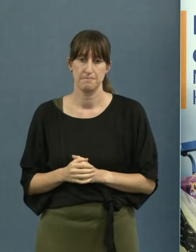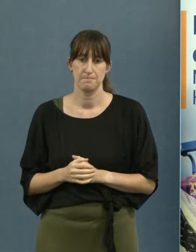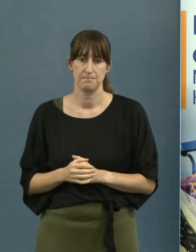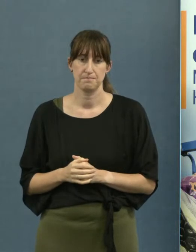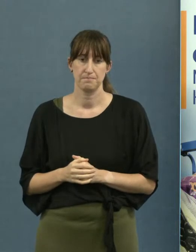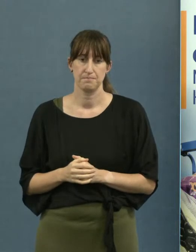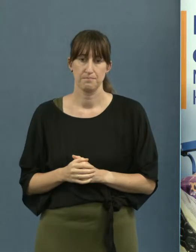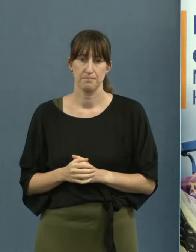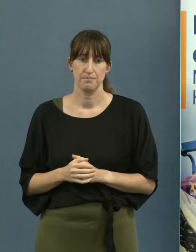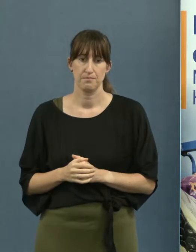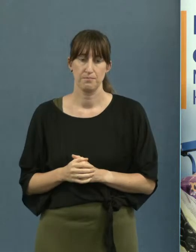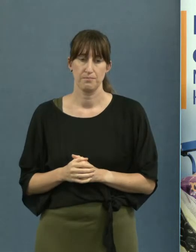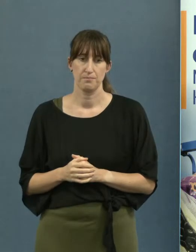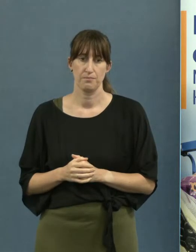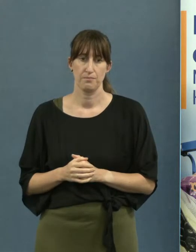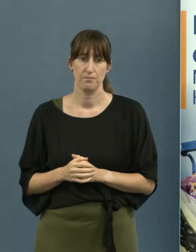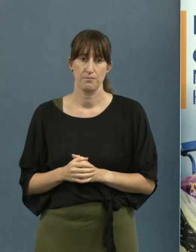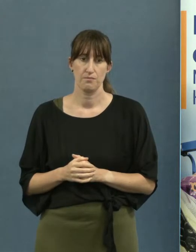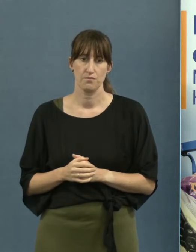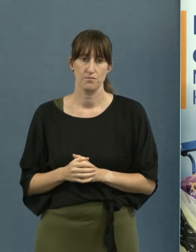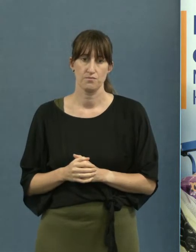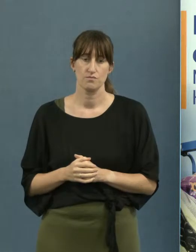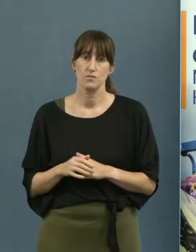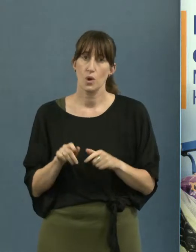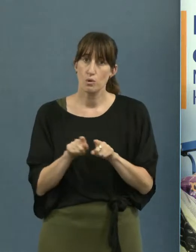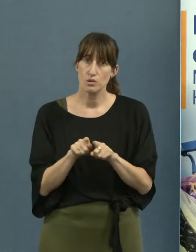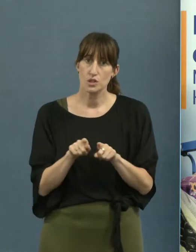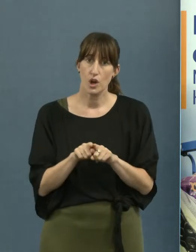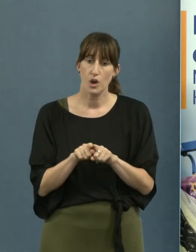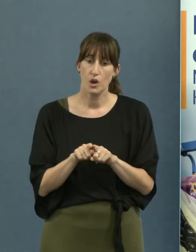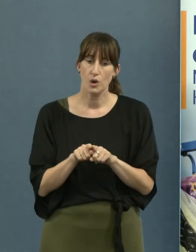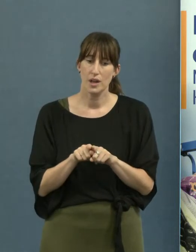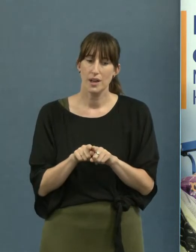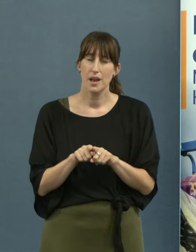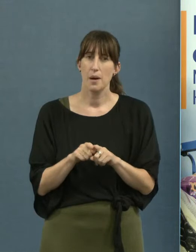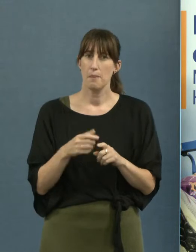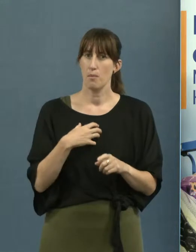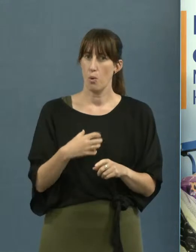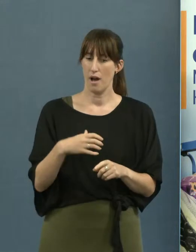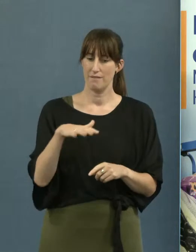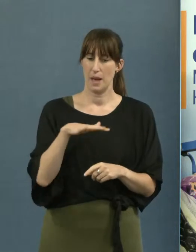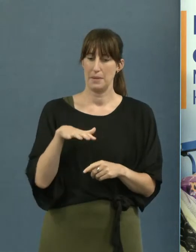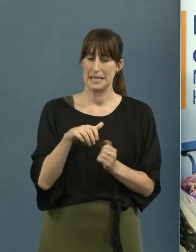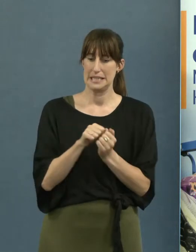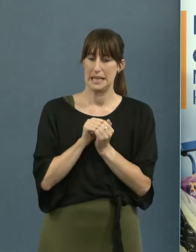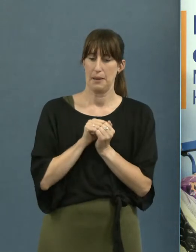then with COVID and with the effect of that and also families keeping children at